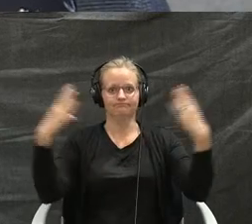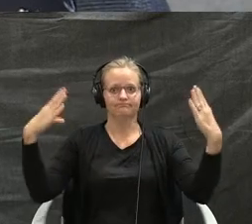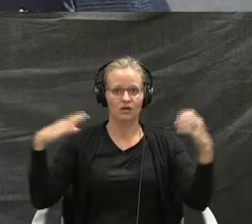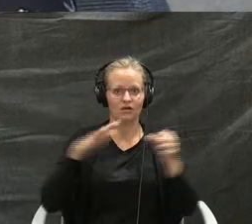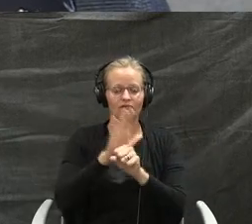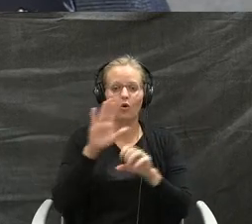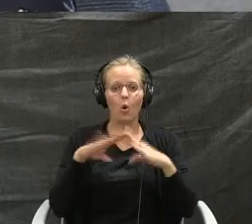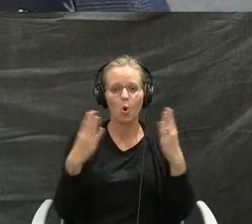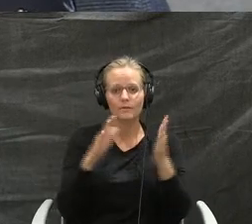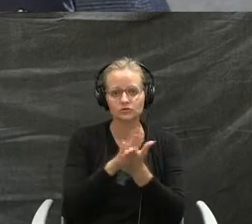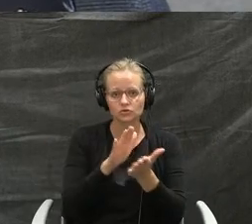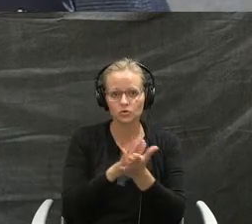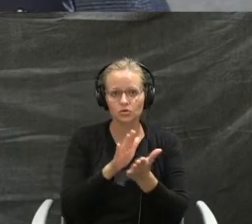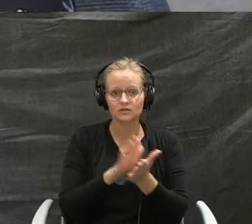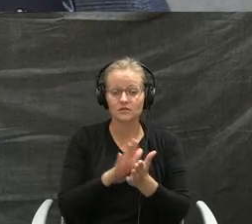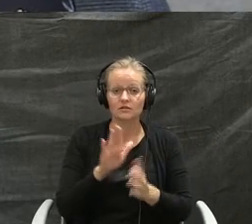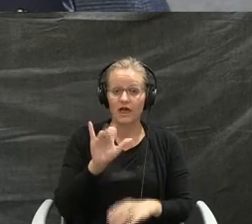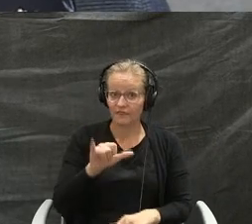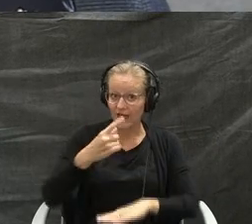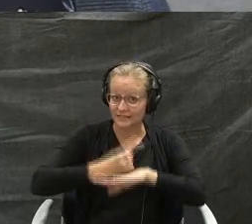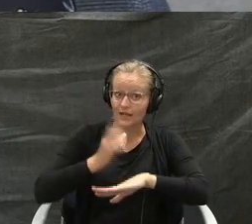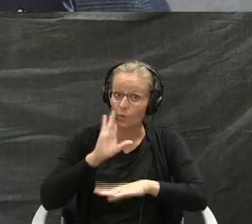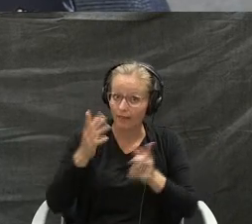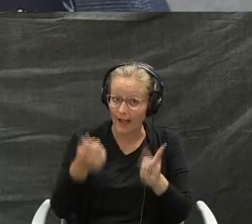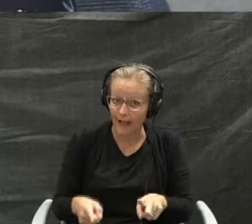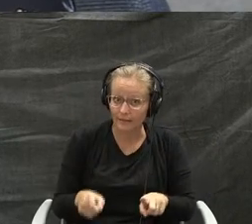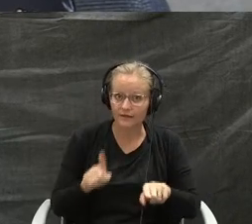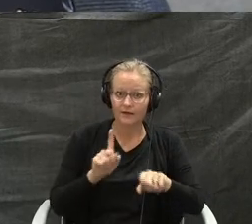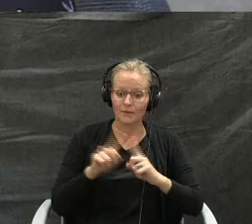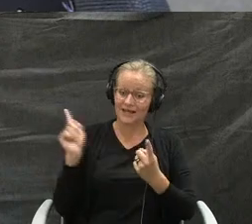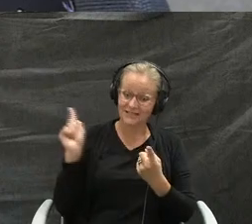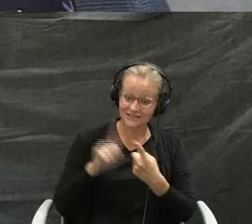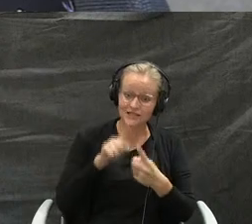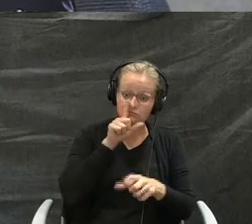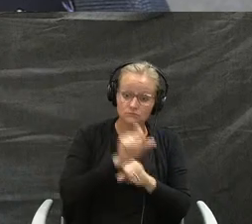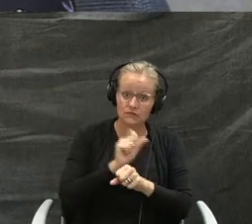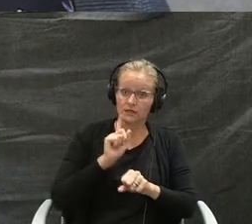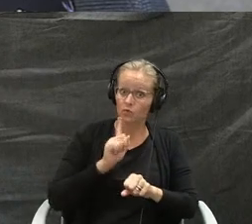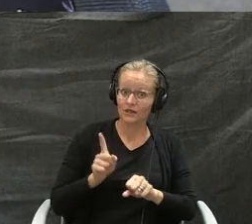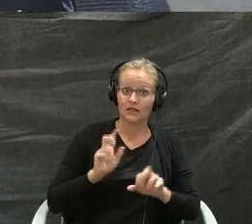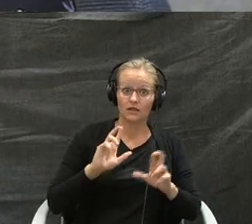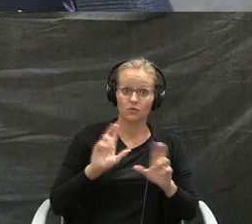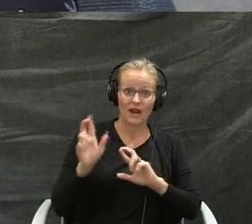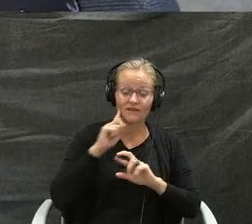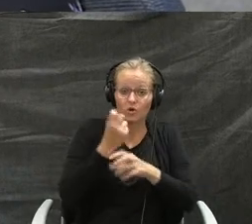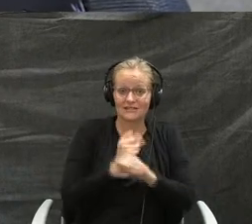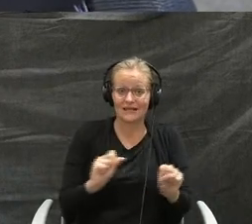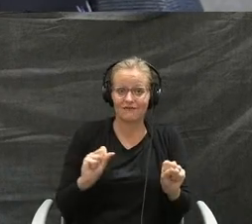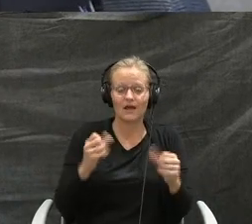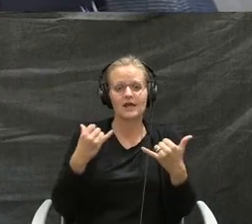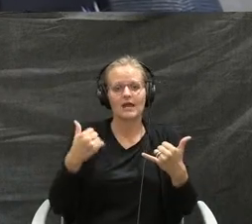Until then, let's make sure that we give students safety, quality and quantity through a smart and reasonable reopening plan.